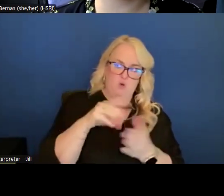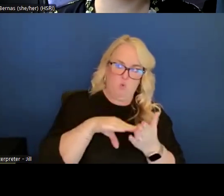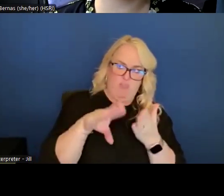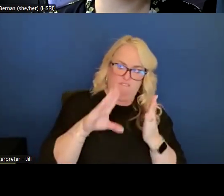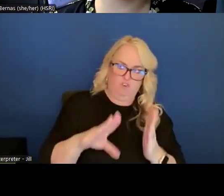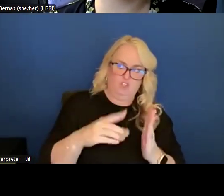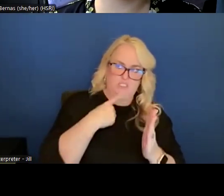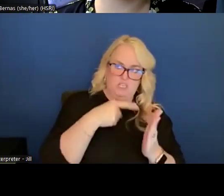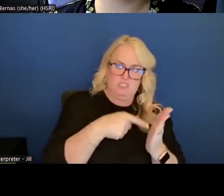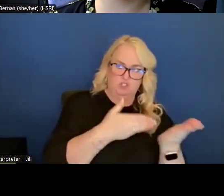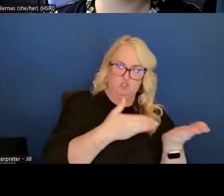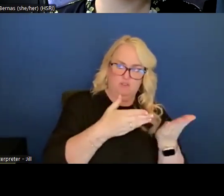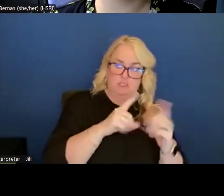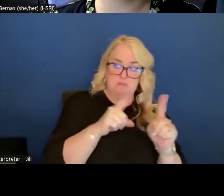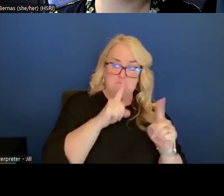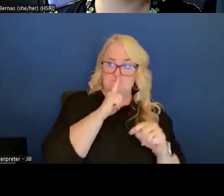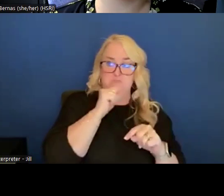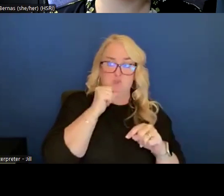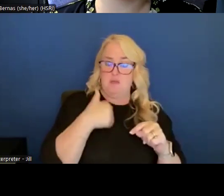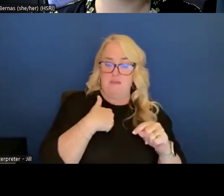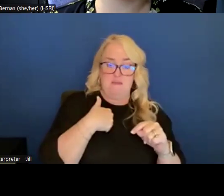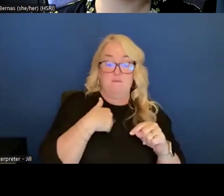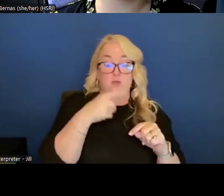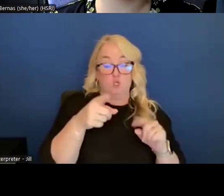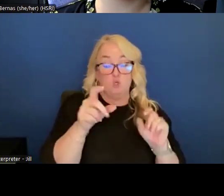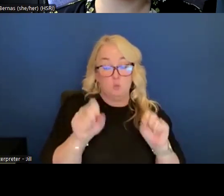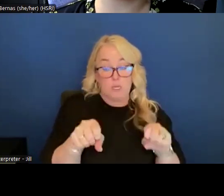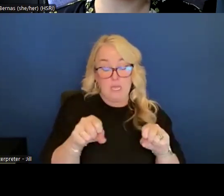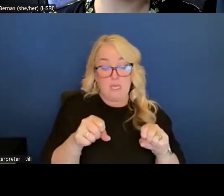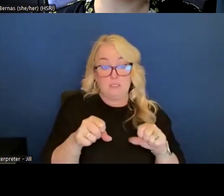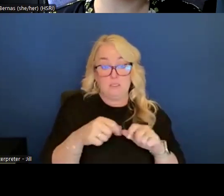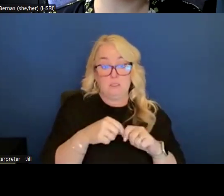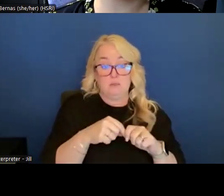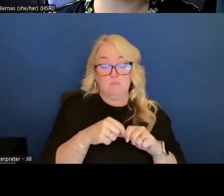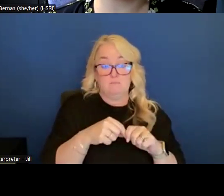have it. And you actually can say, the waiver is supposed to